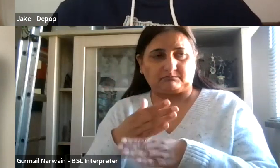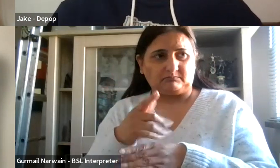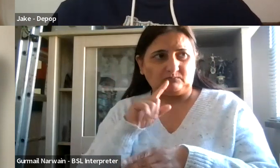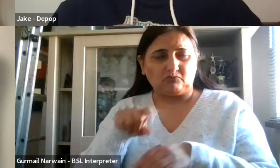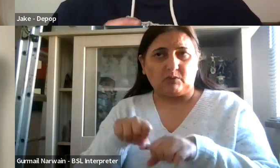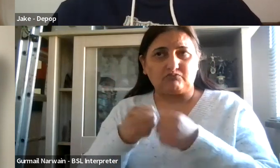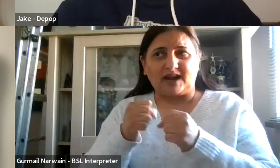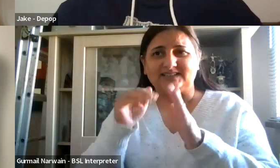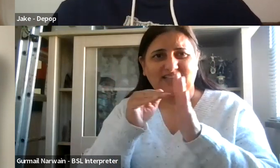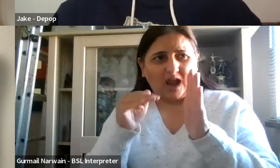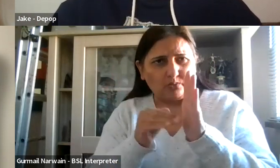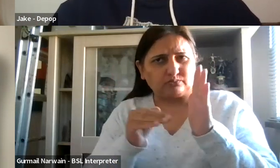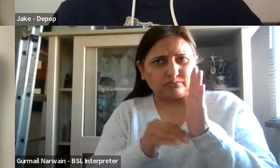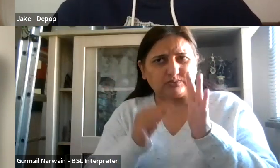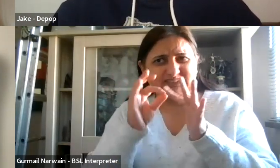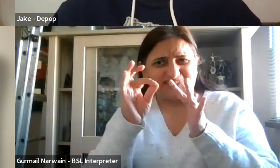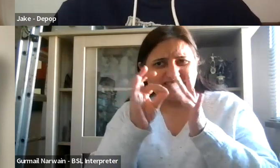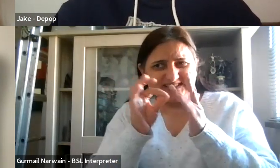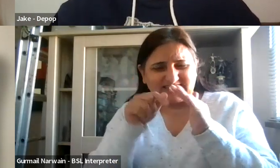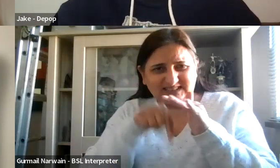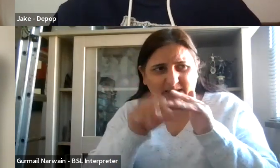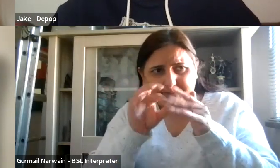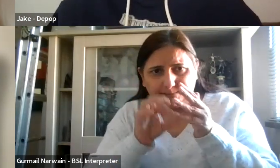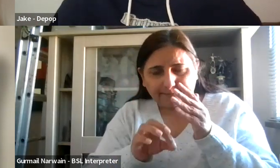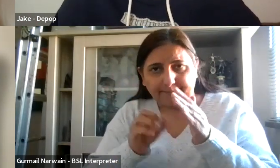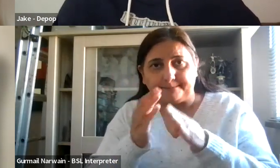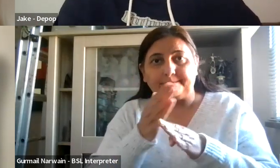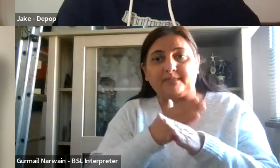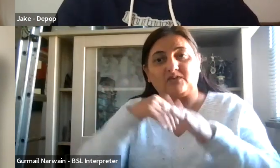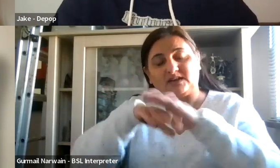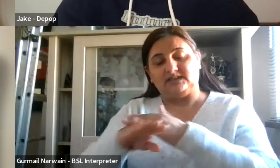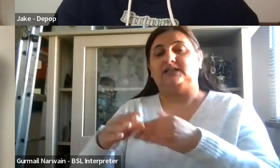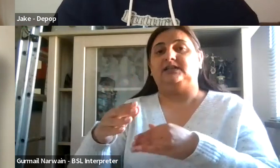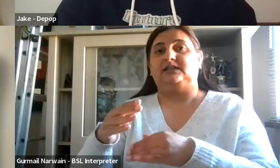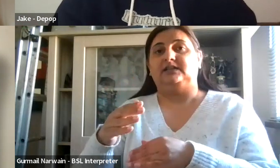task down in as much detail as we can before they'll go into that call. And if they need